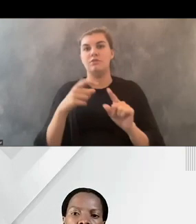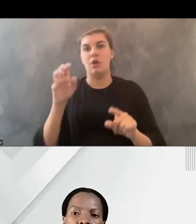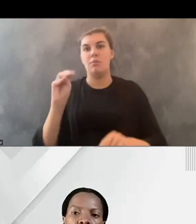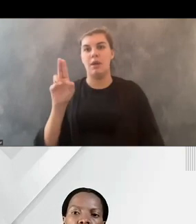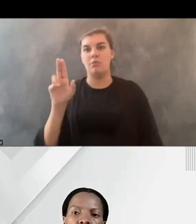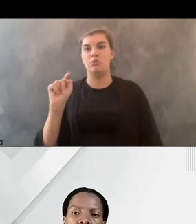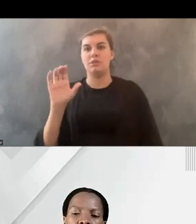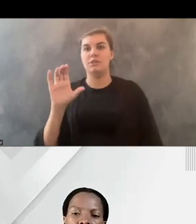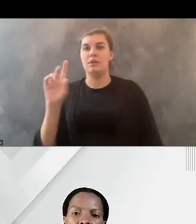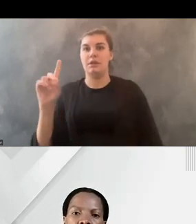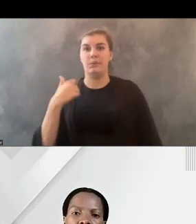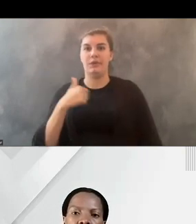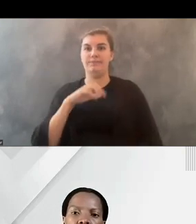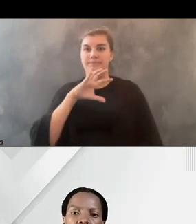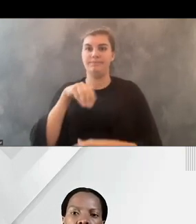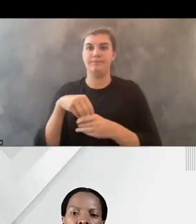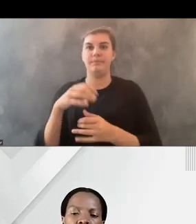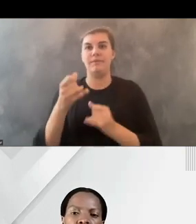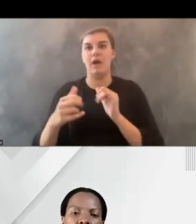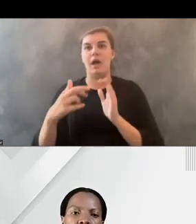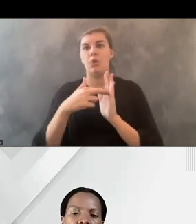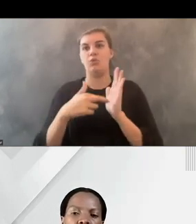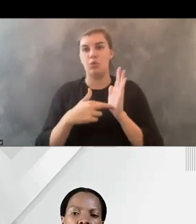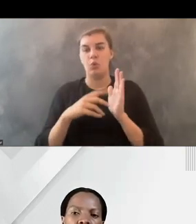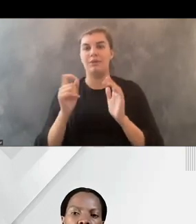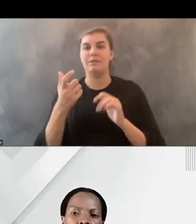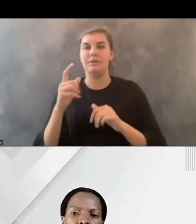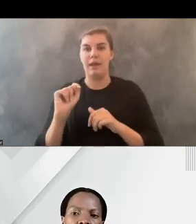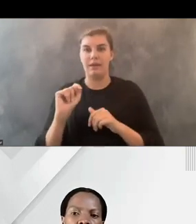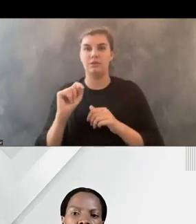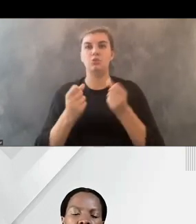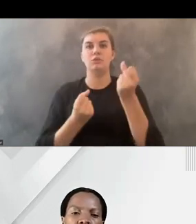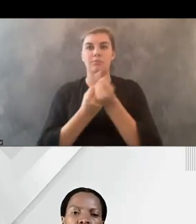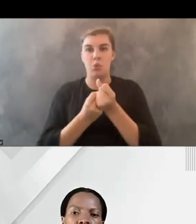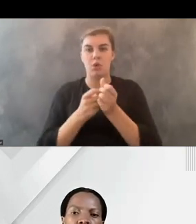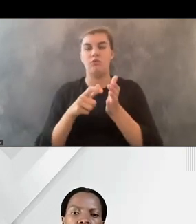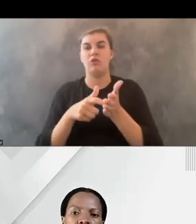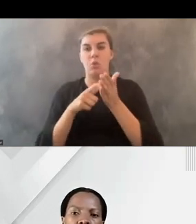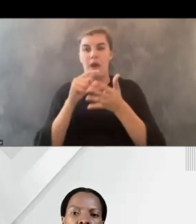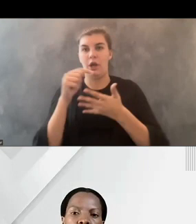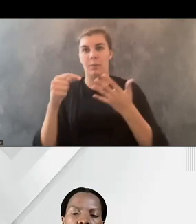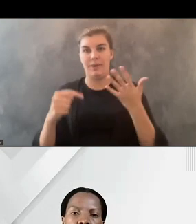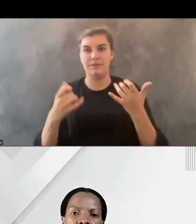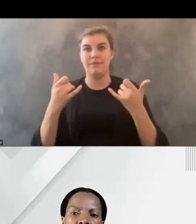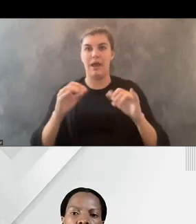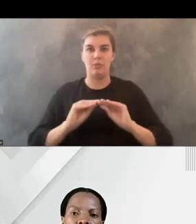incorporated in the final rule text to support the MUTCD requirements that are now also explicitly